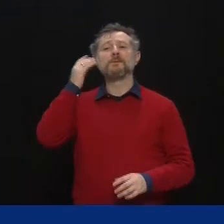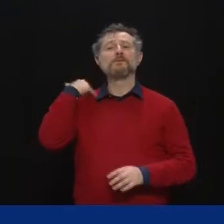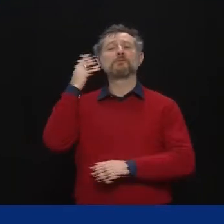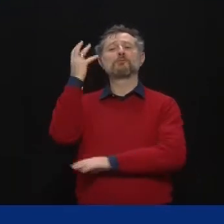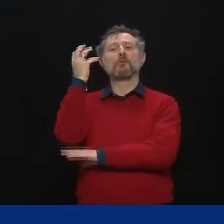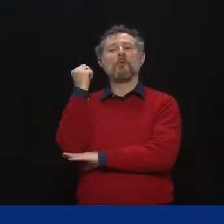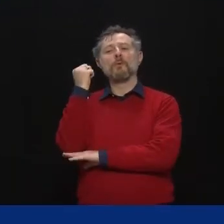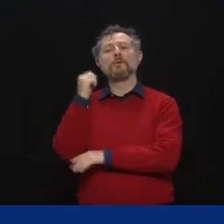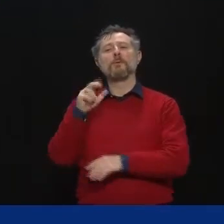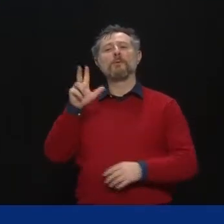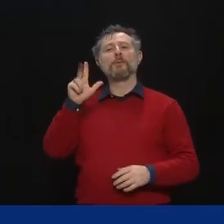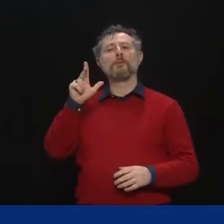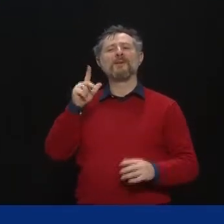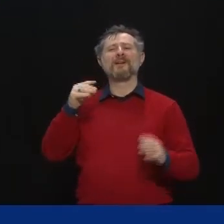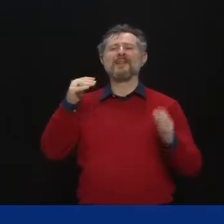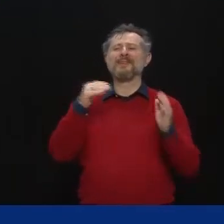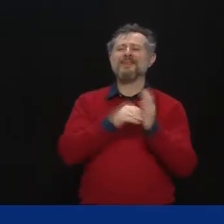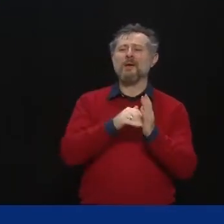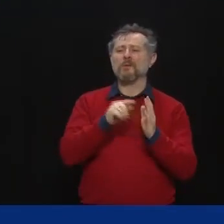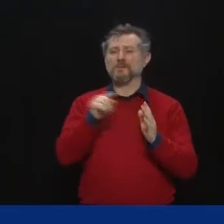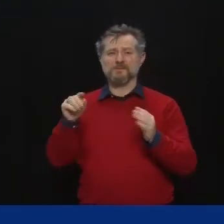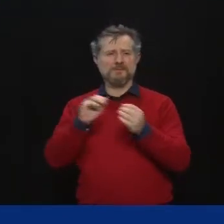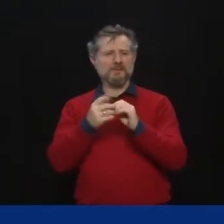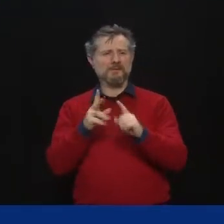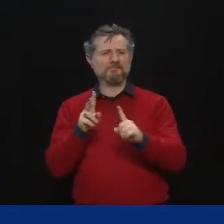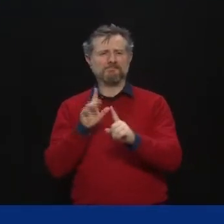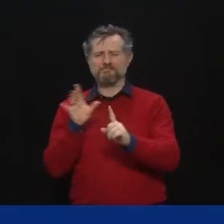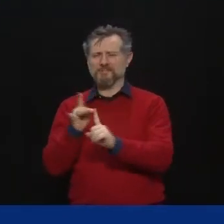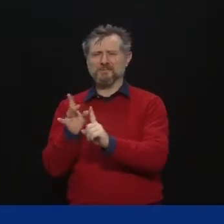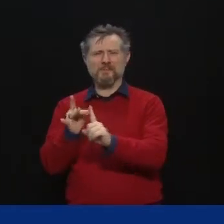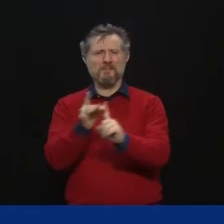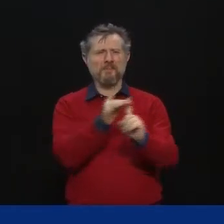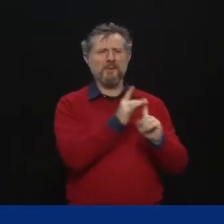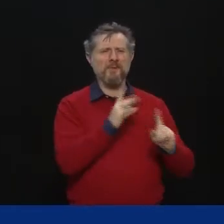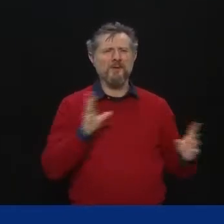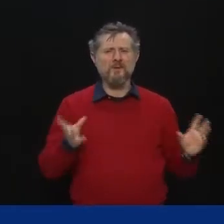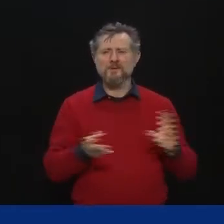LET'S TAKE A LOOK AT SOME OF THE NUMBERS. YESTERDAY, WE BROKE ANOTHER